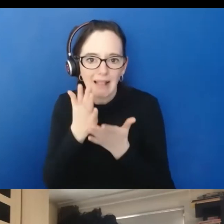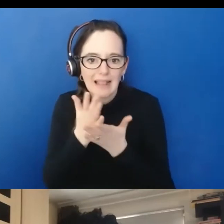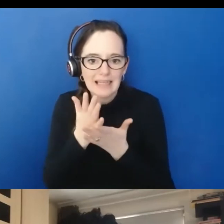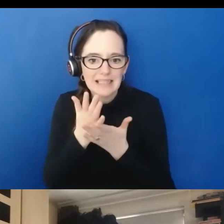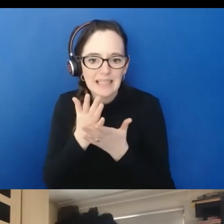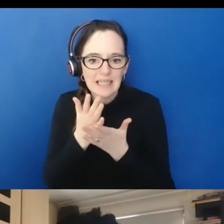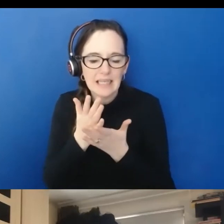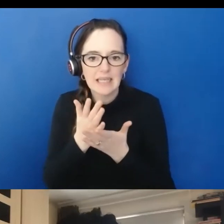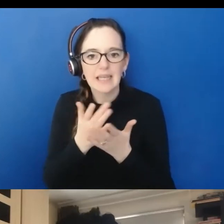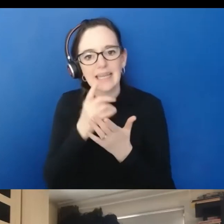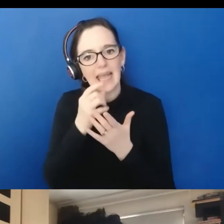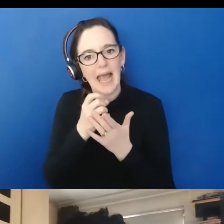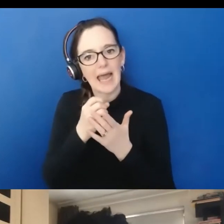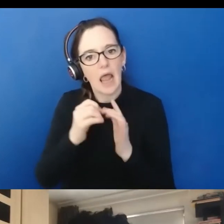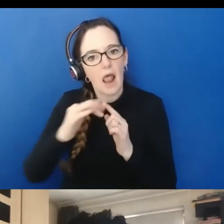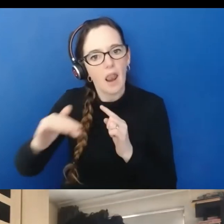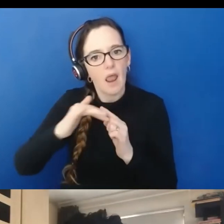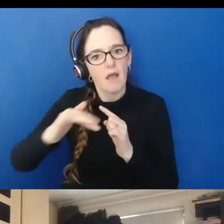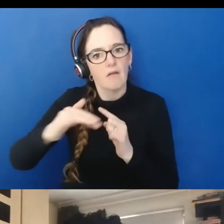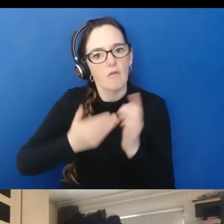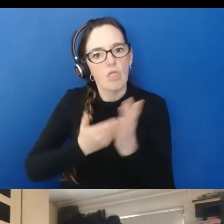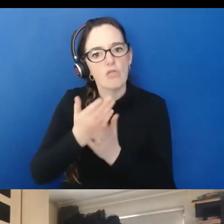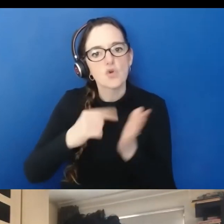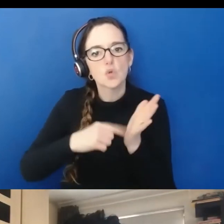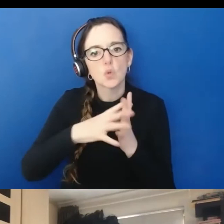with Twitch and trying to use that technology on the focus of art.